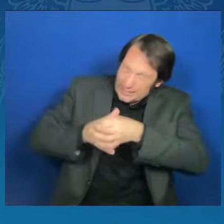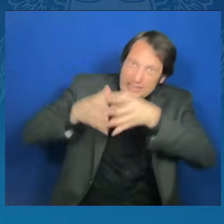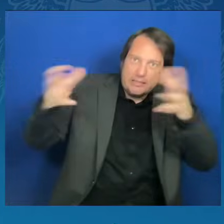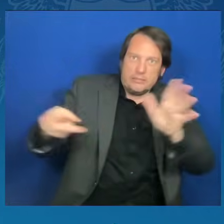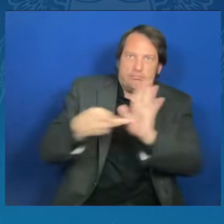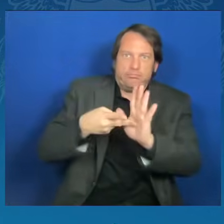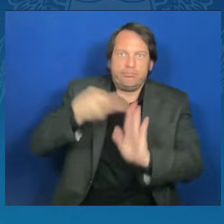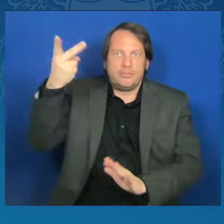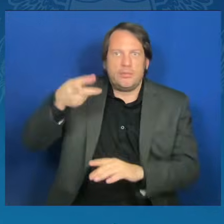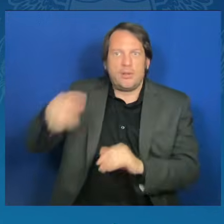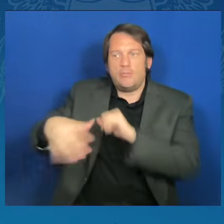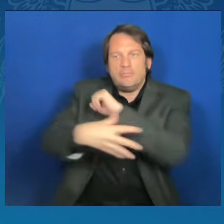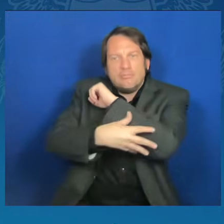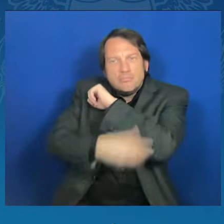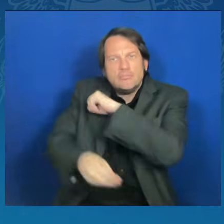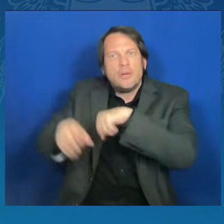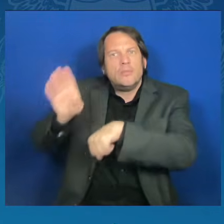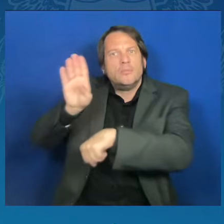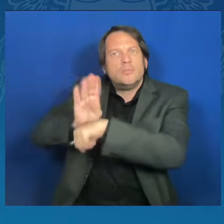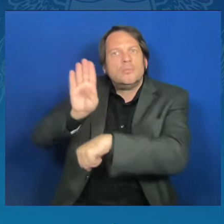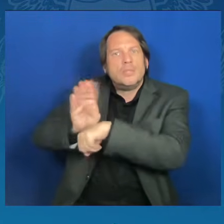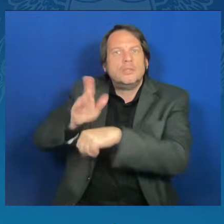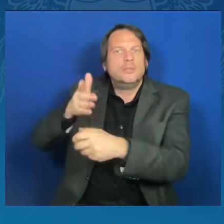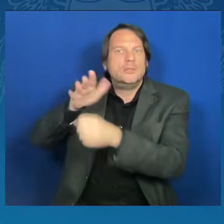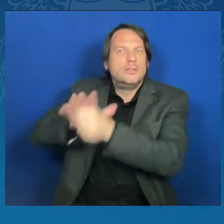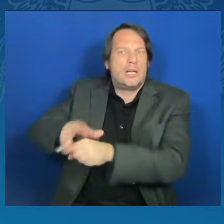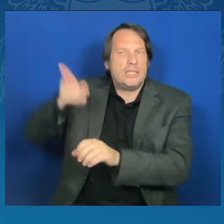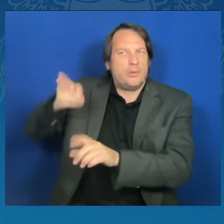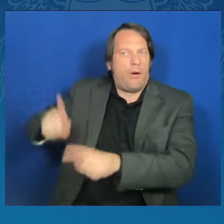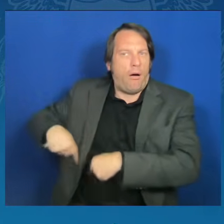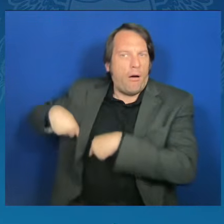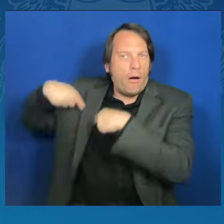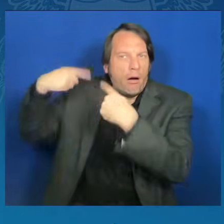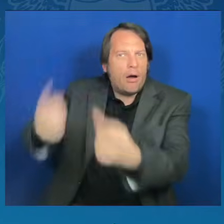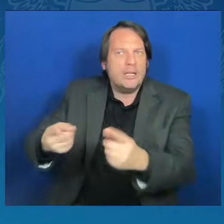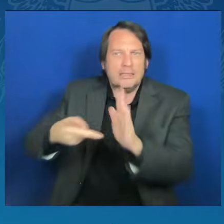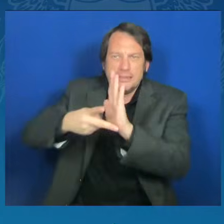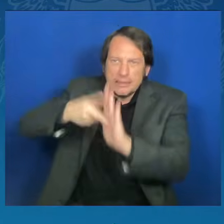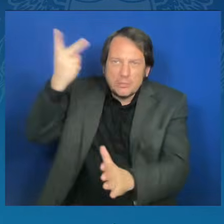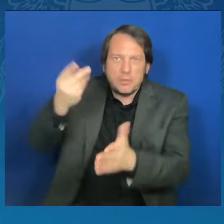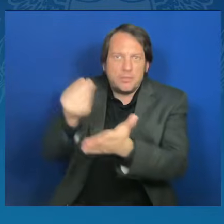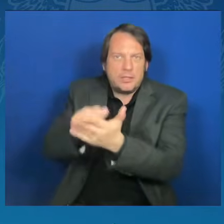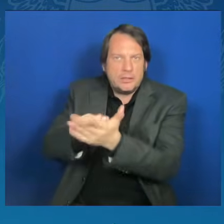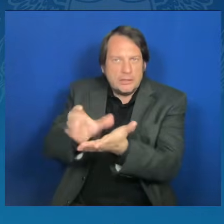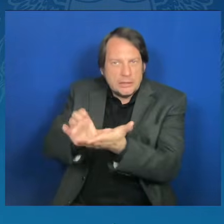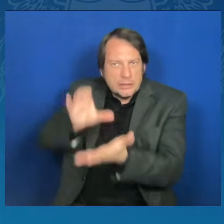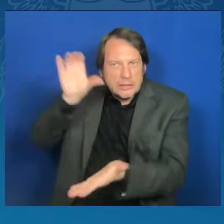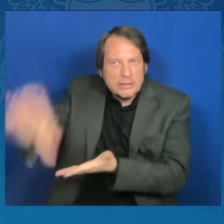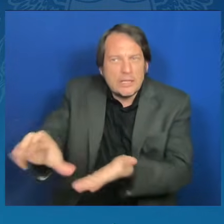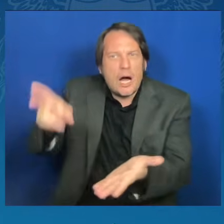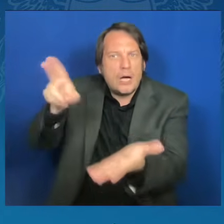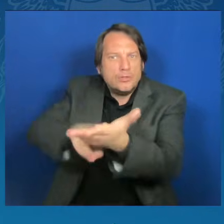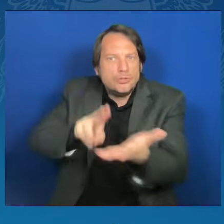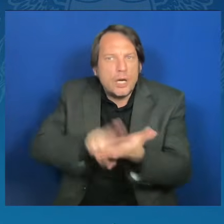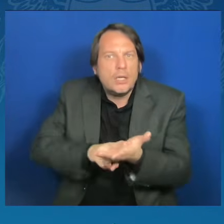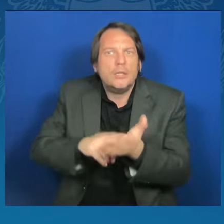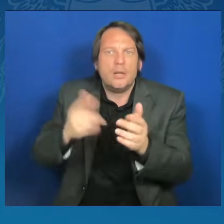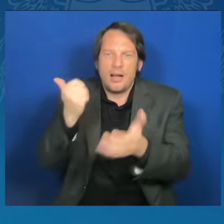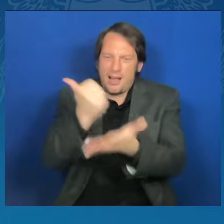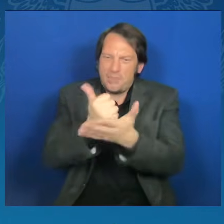for goods and services in North Carolina. One third of our construction investments are with historically underutilized business.